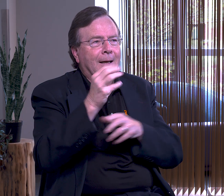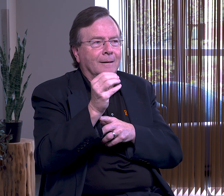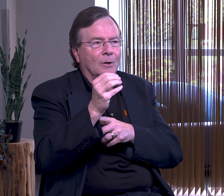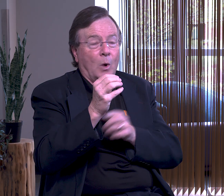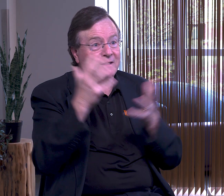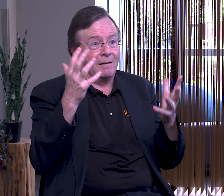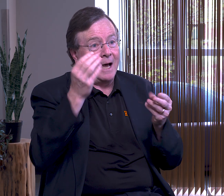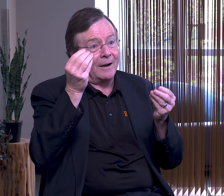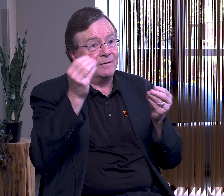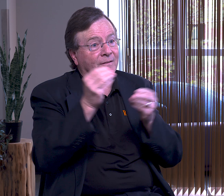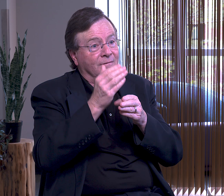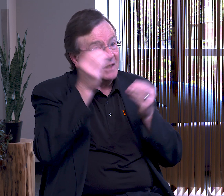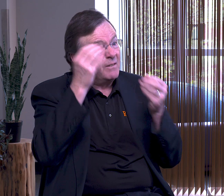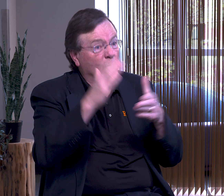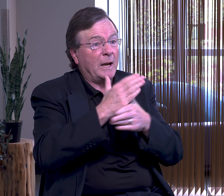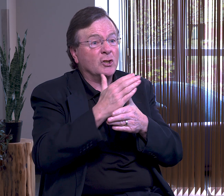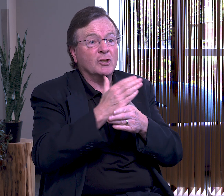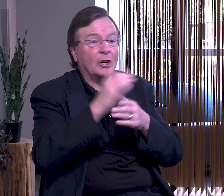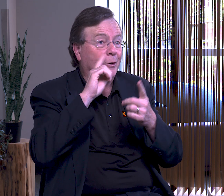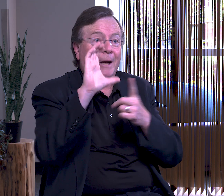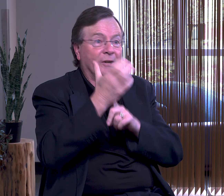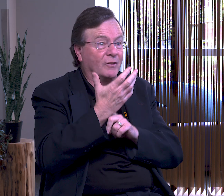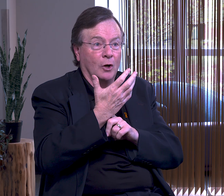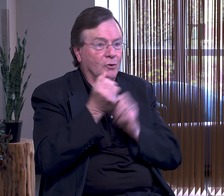and there wasn't a lot of information shared about Deaf culture.